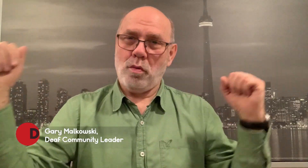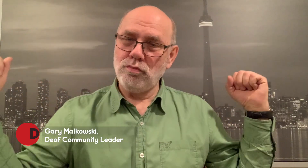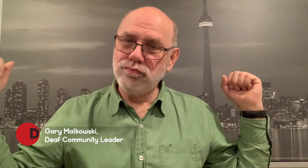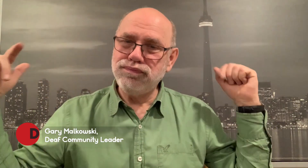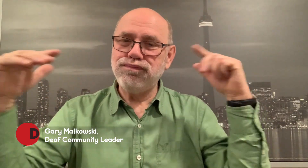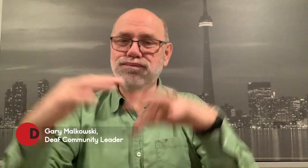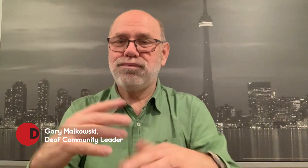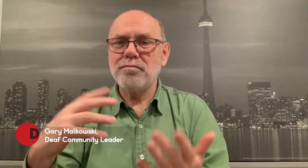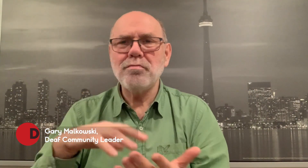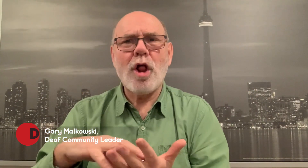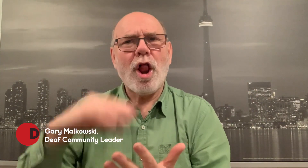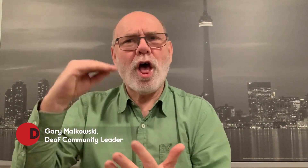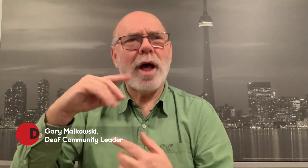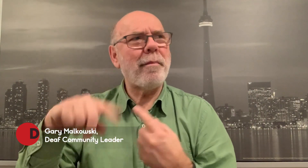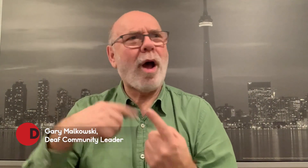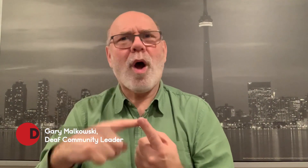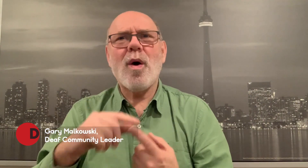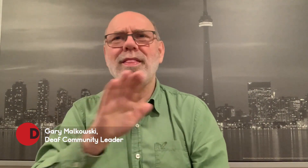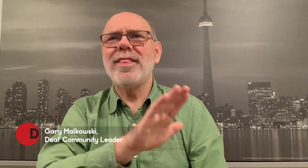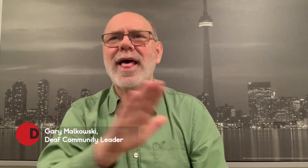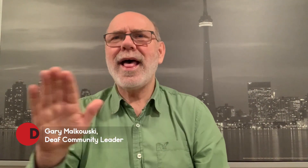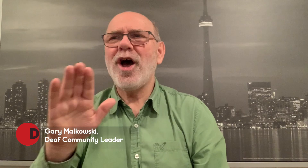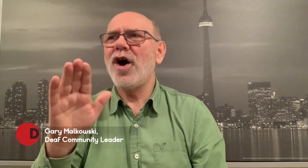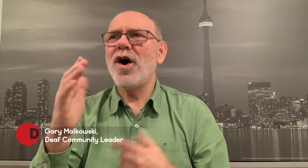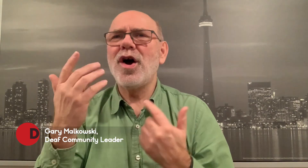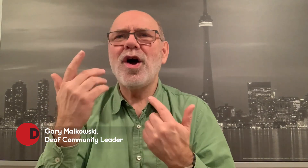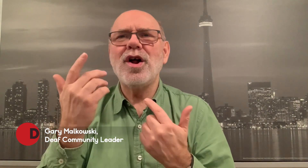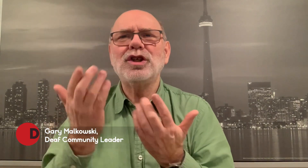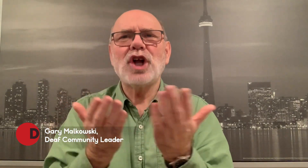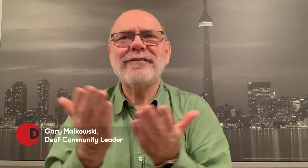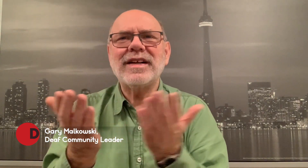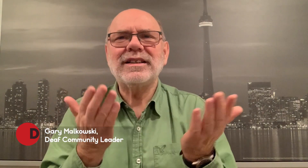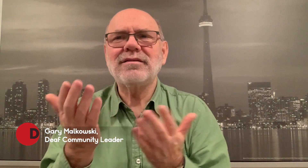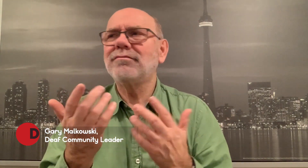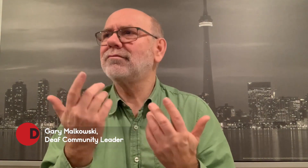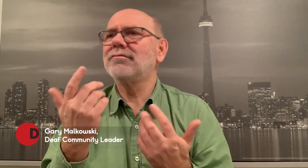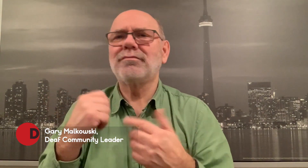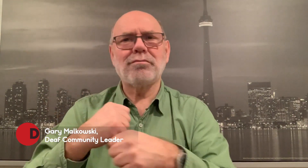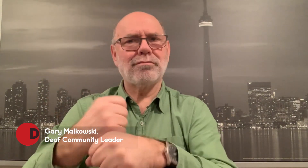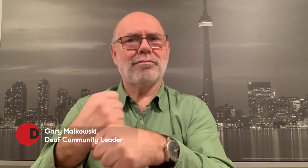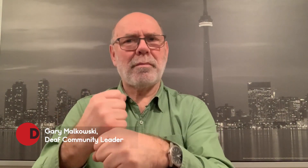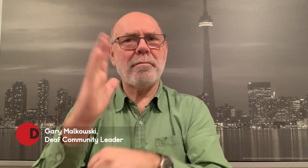People come from all over to come and learn all about the deaf